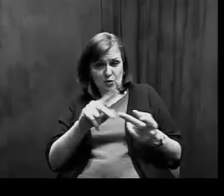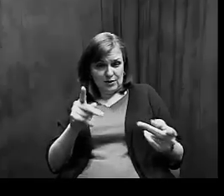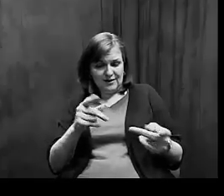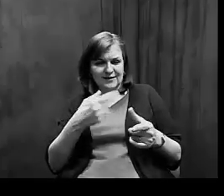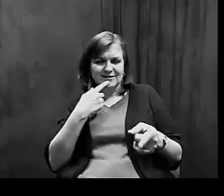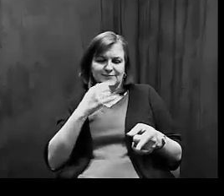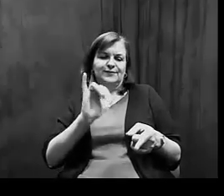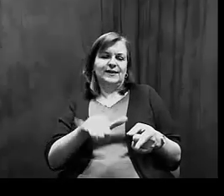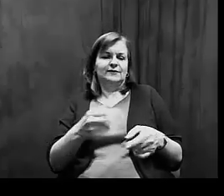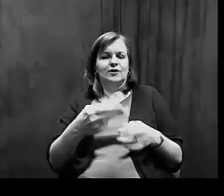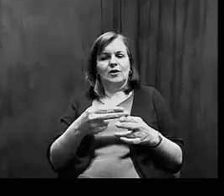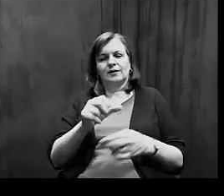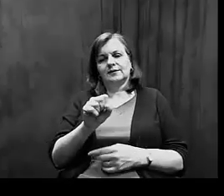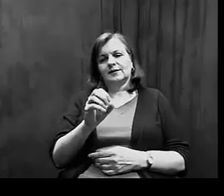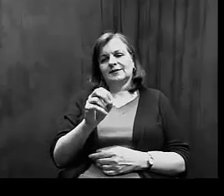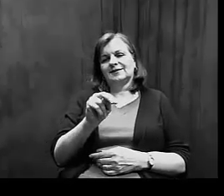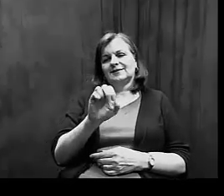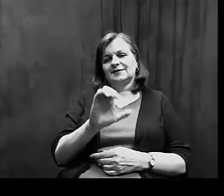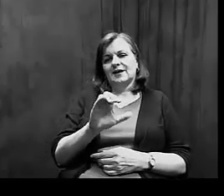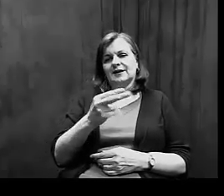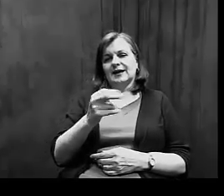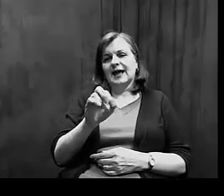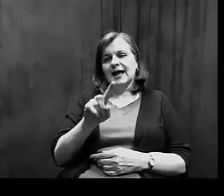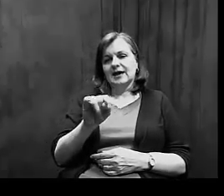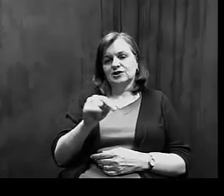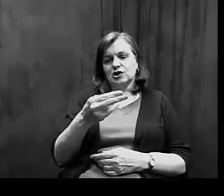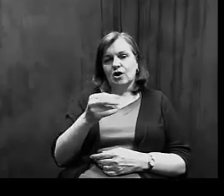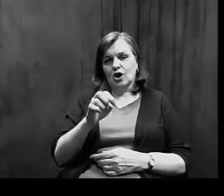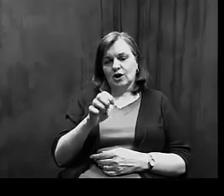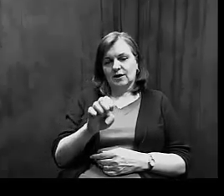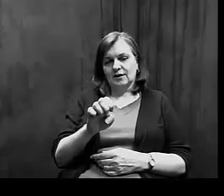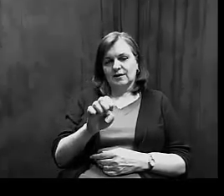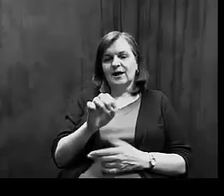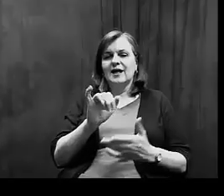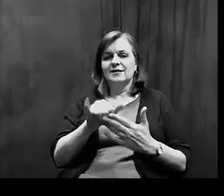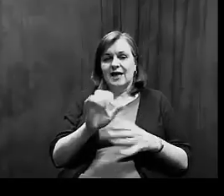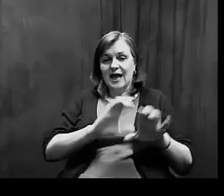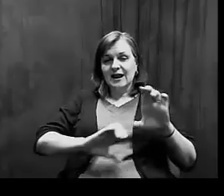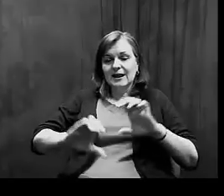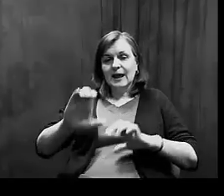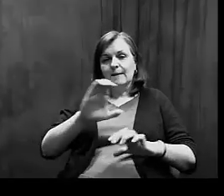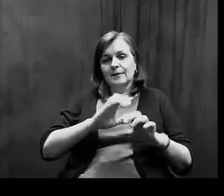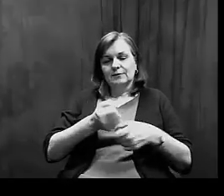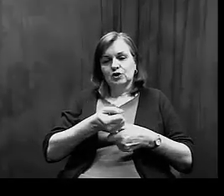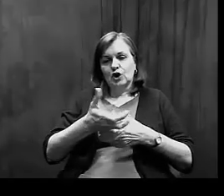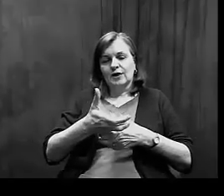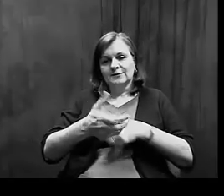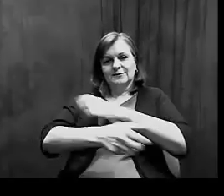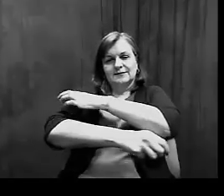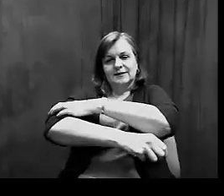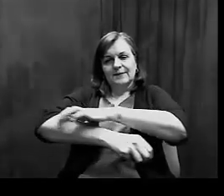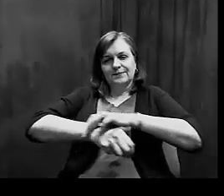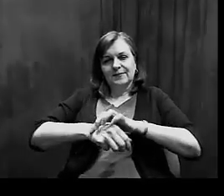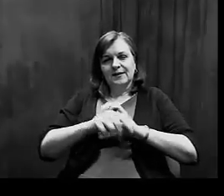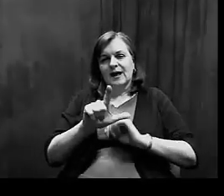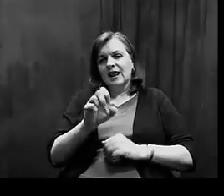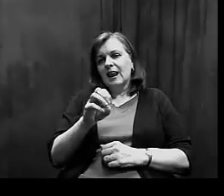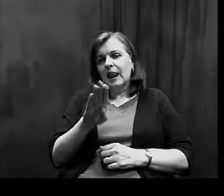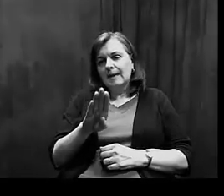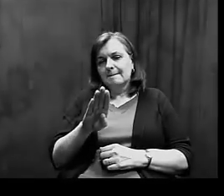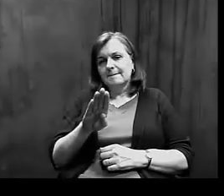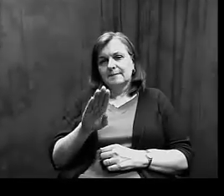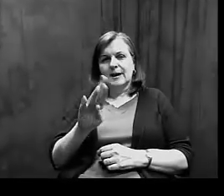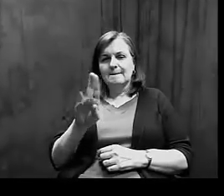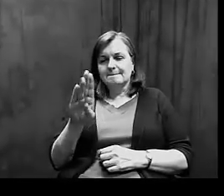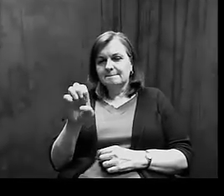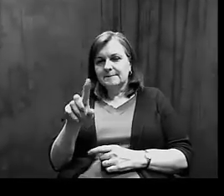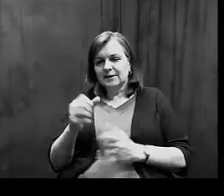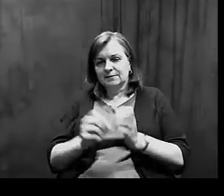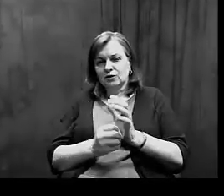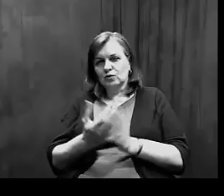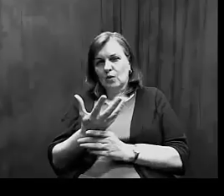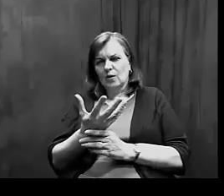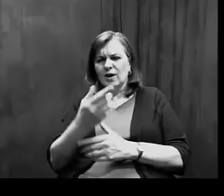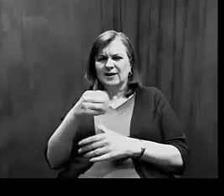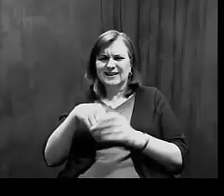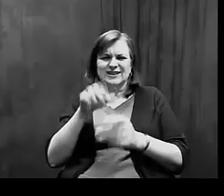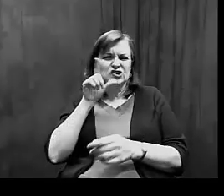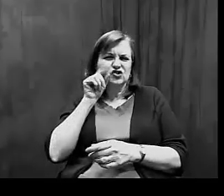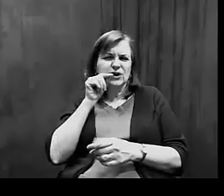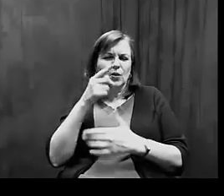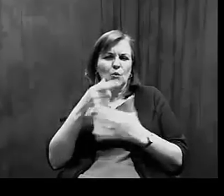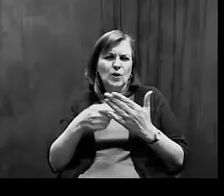so what they look at is this development actually limb bud - so whats a limb in a chick or chicken